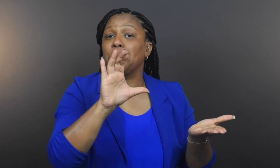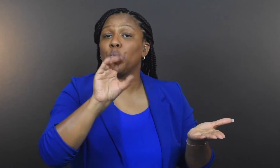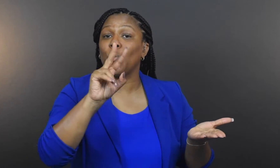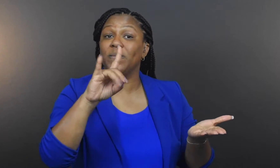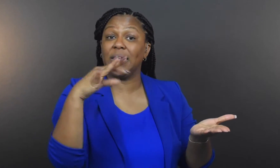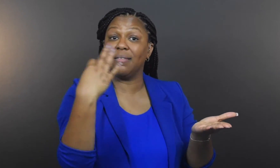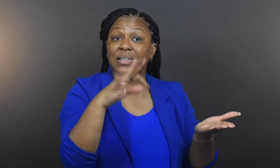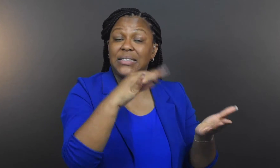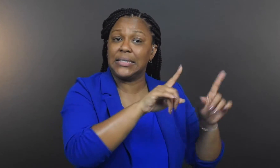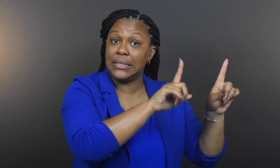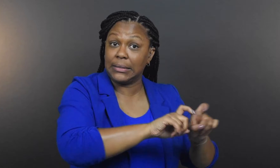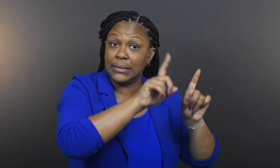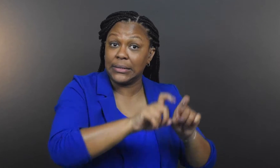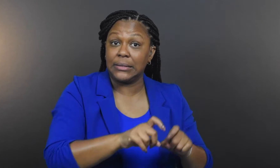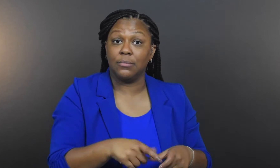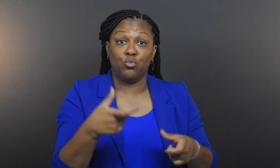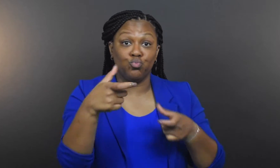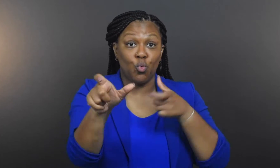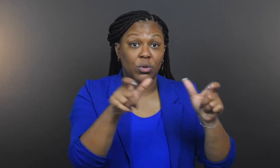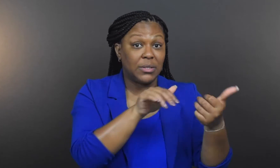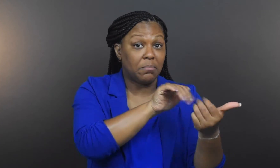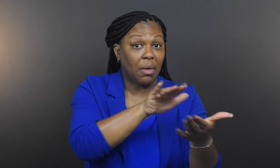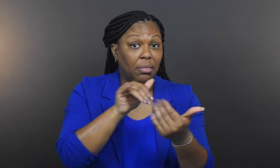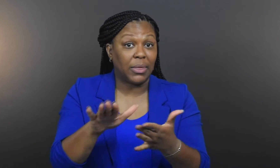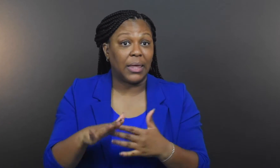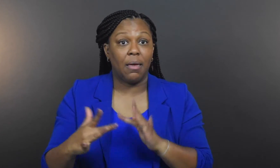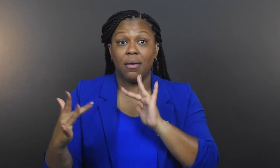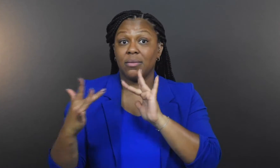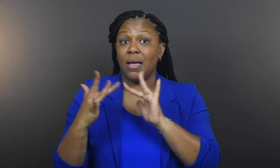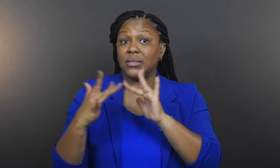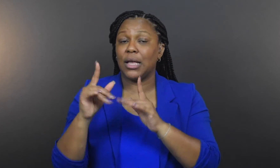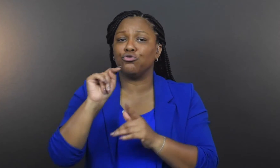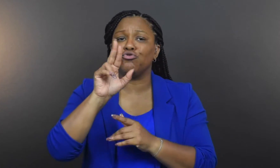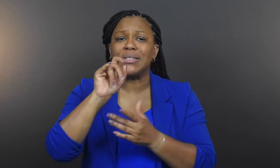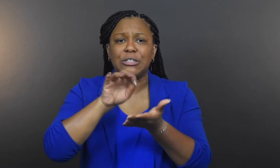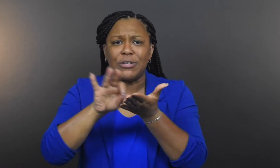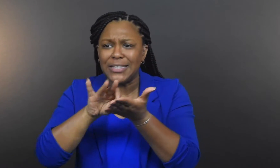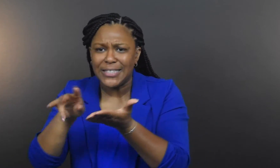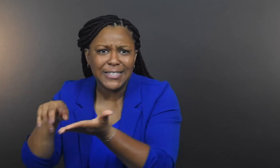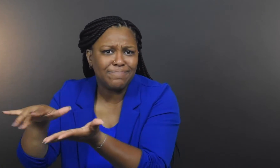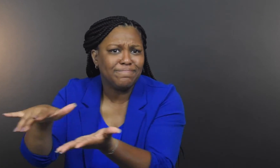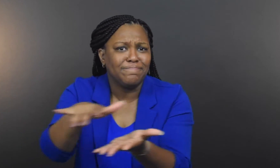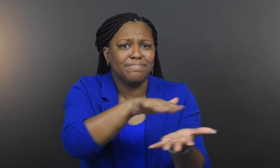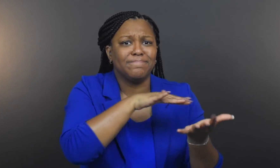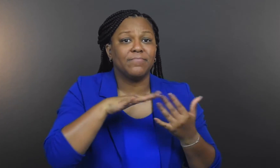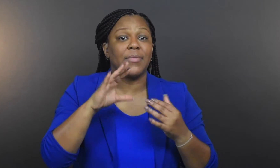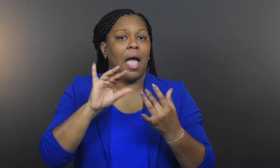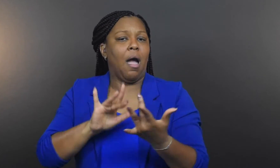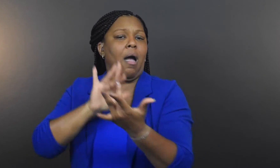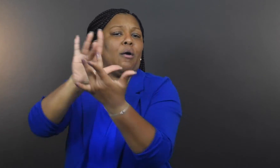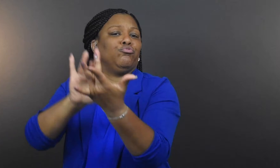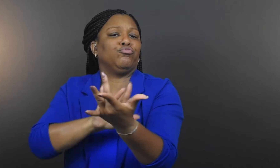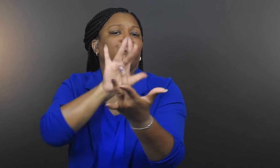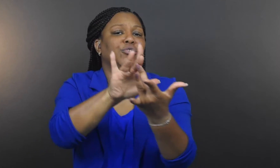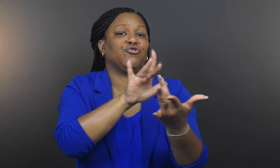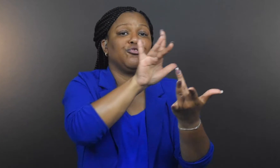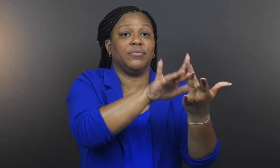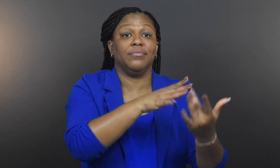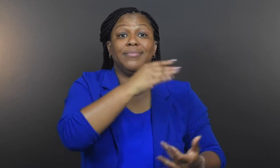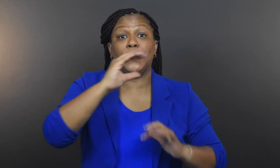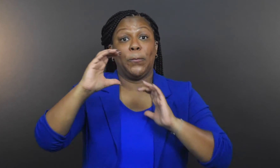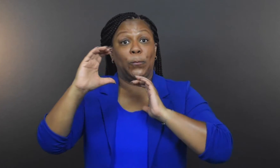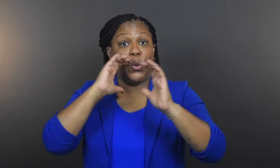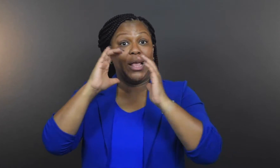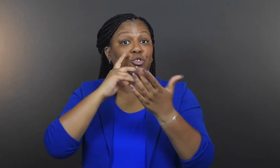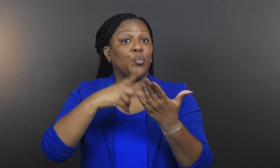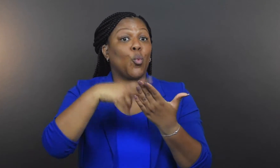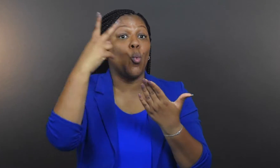such as COVID-19 testing, quarantine methods, contact tracing, and outreach and communication